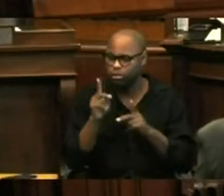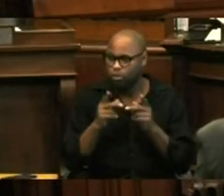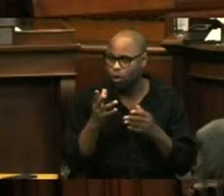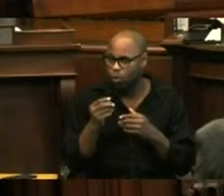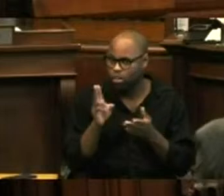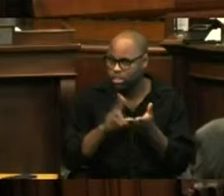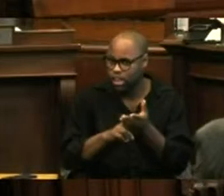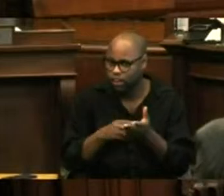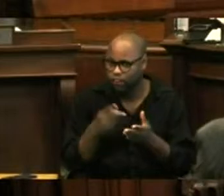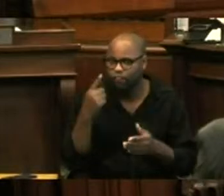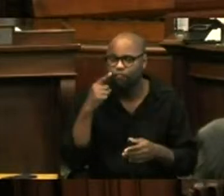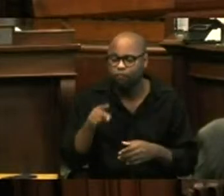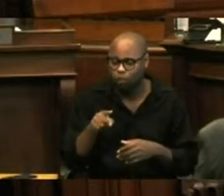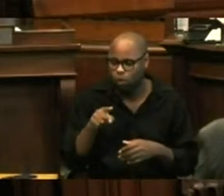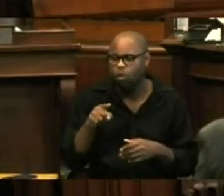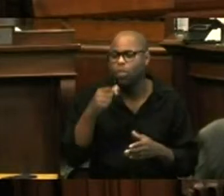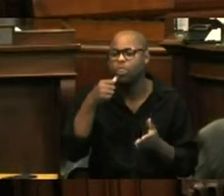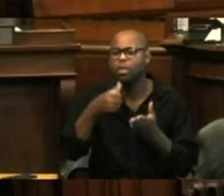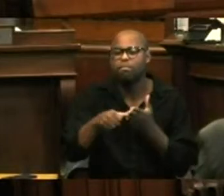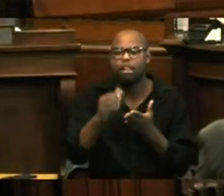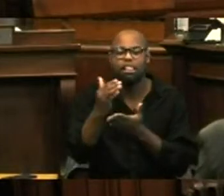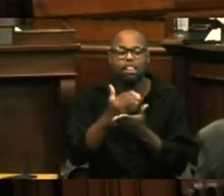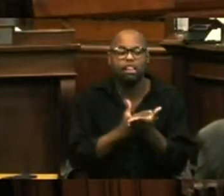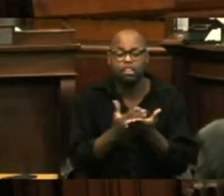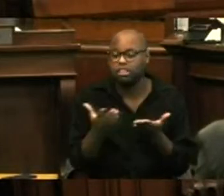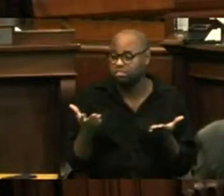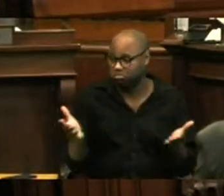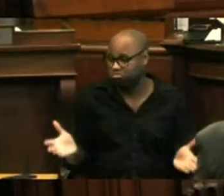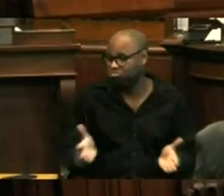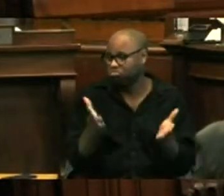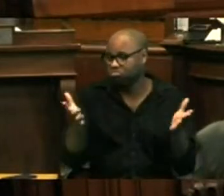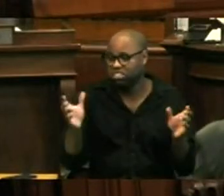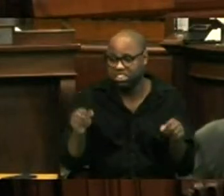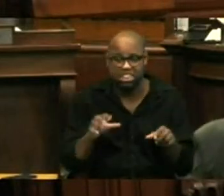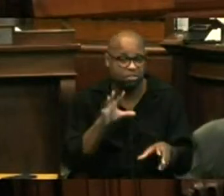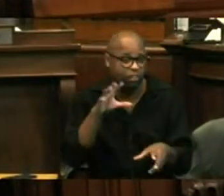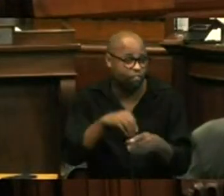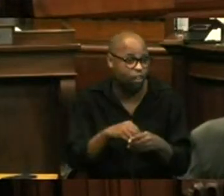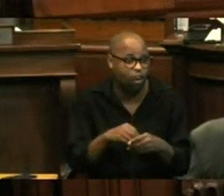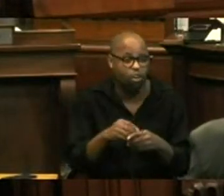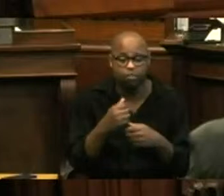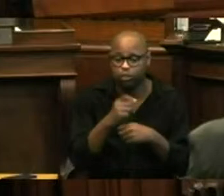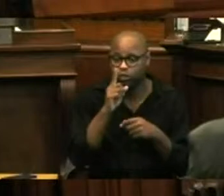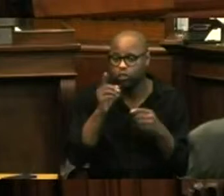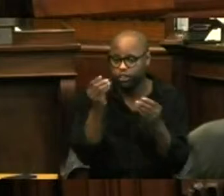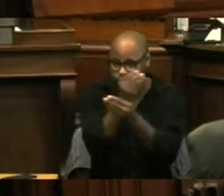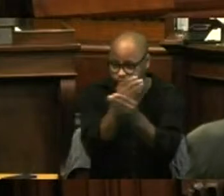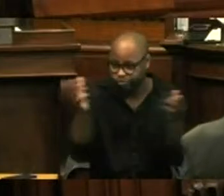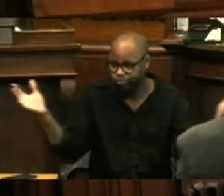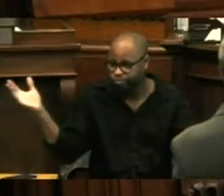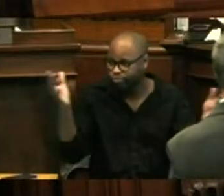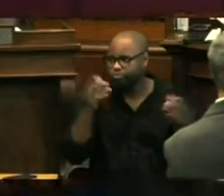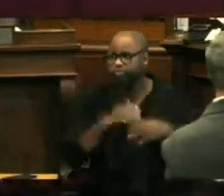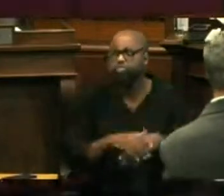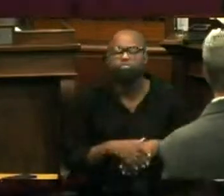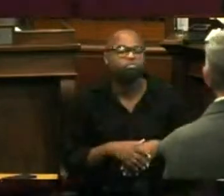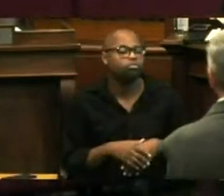also see that if people want to get on the mailing list, they could. That would be an